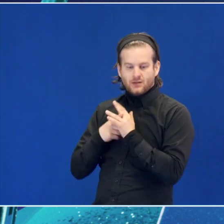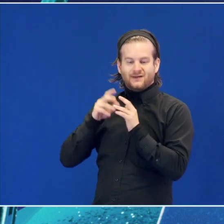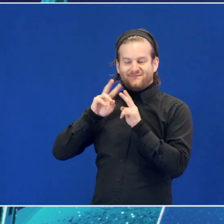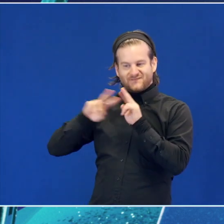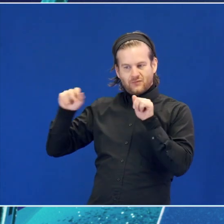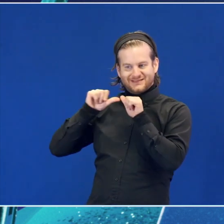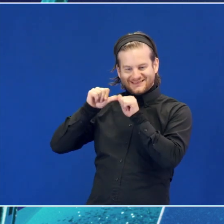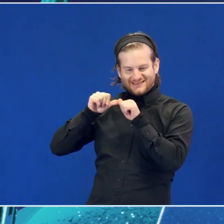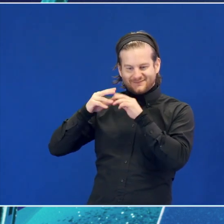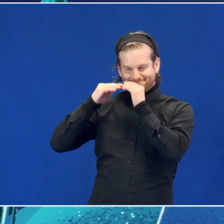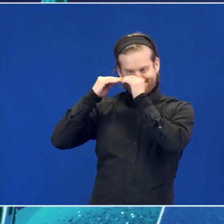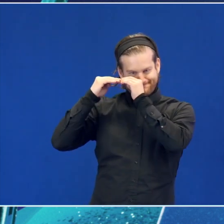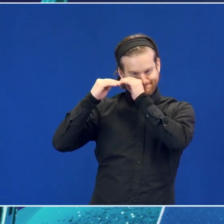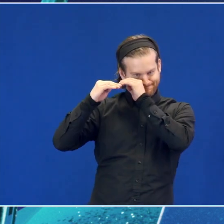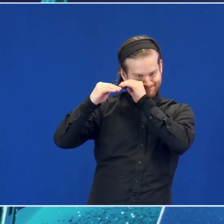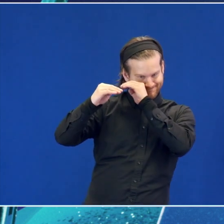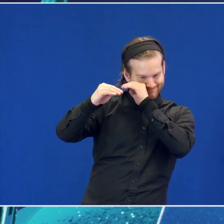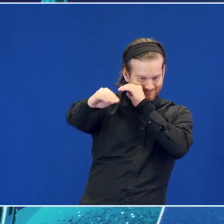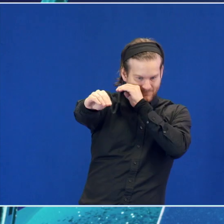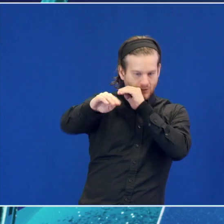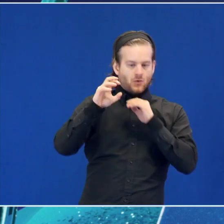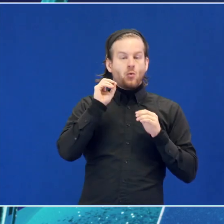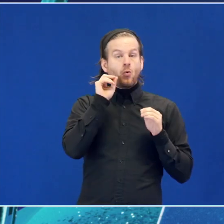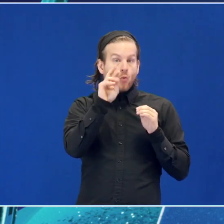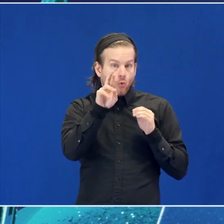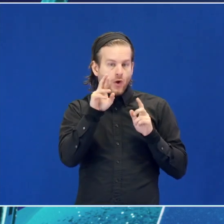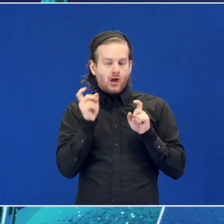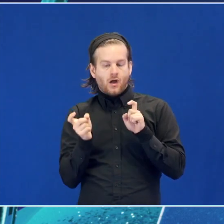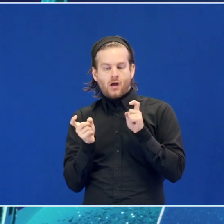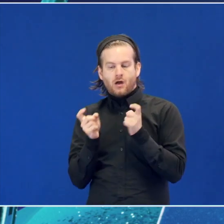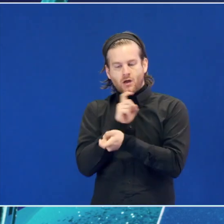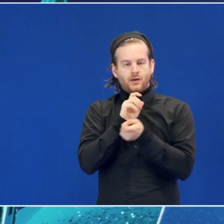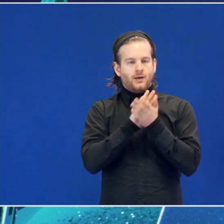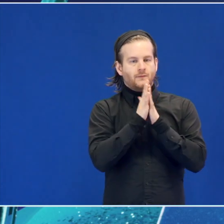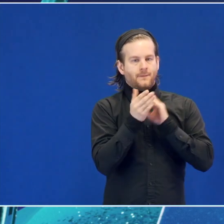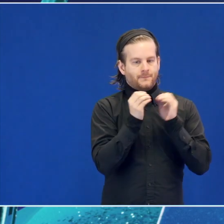of more dynamically like that as well. Yeah, there's one point I'd like to make.